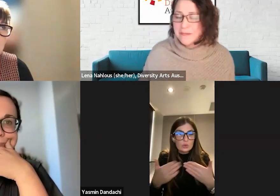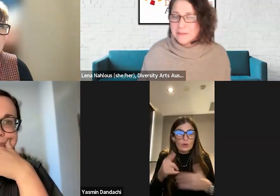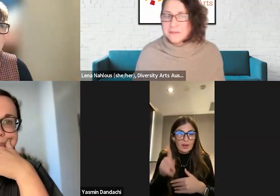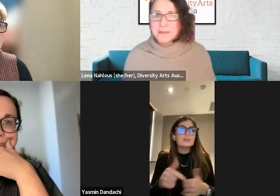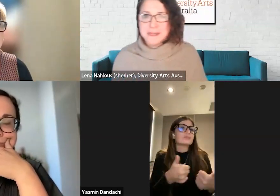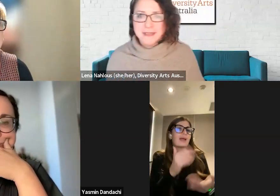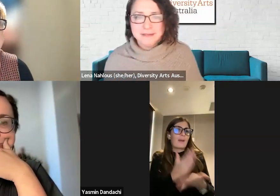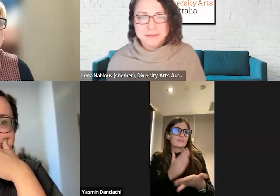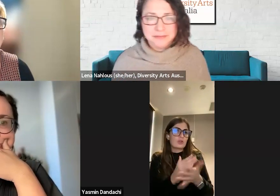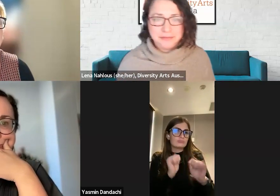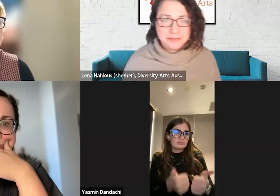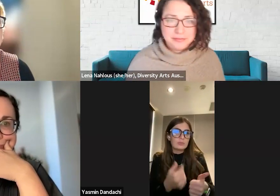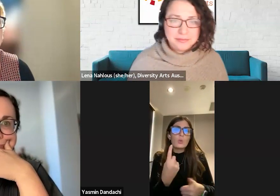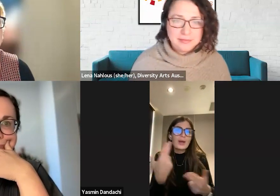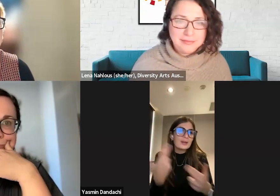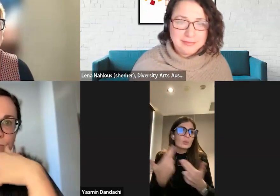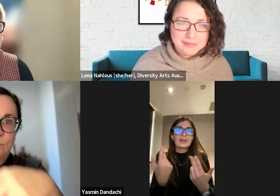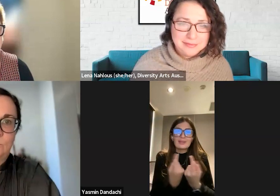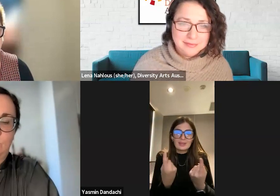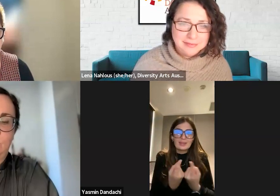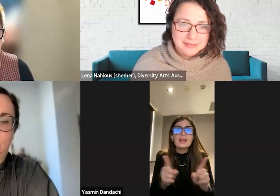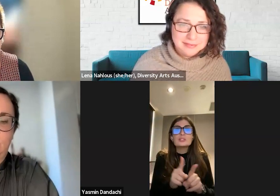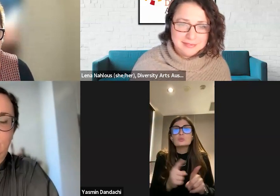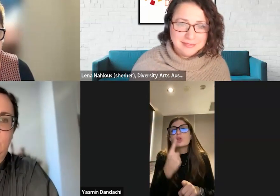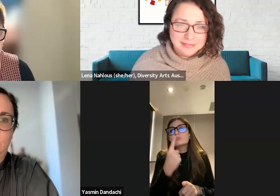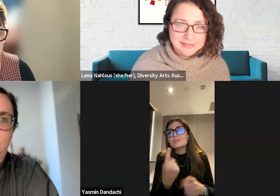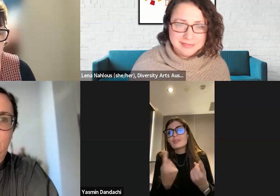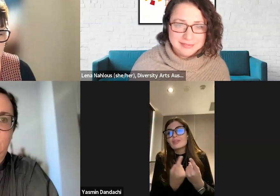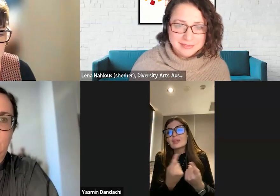Just one quick statement. I think for me, it's always struck me in the arts and cultural